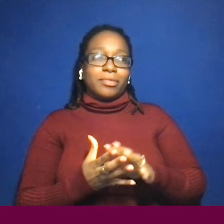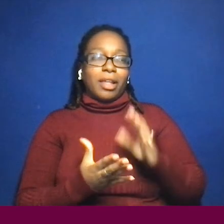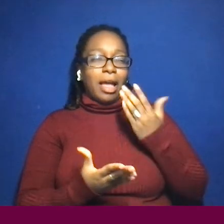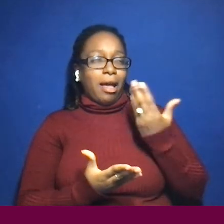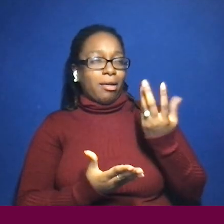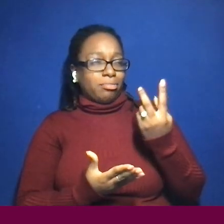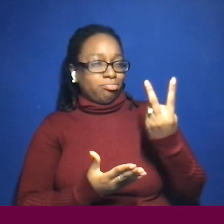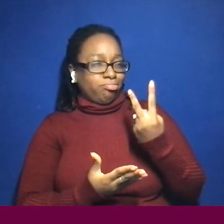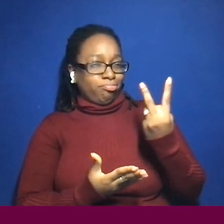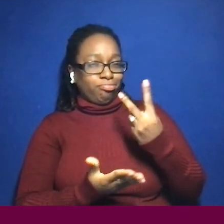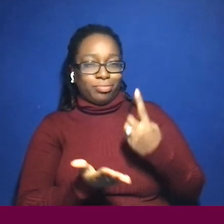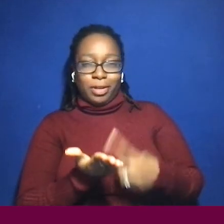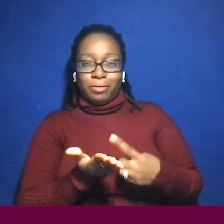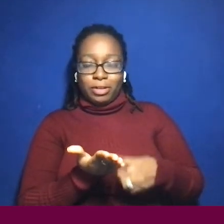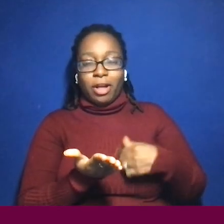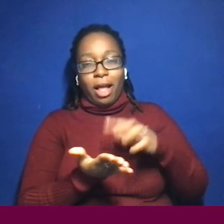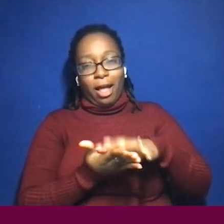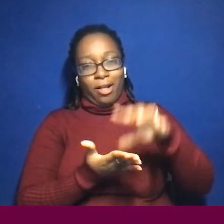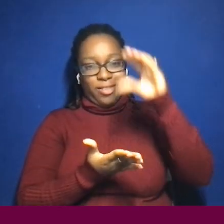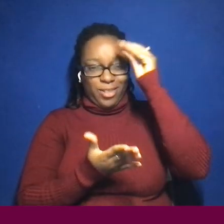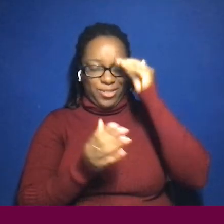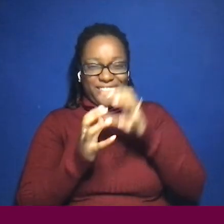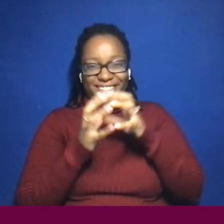conversation, as I always do when we speak. Marcie Roth: